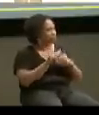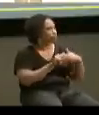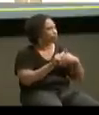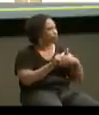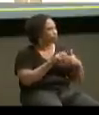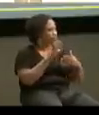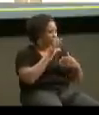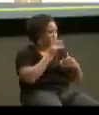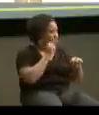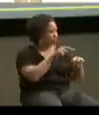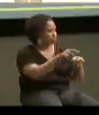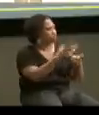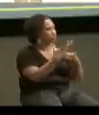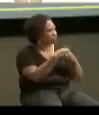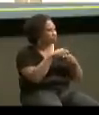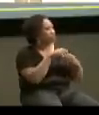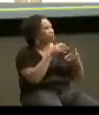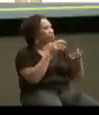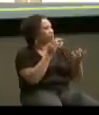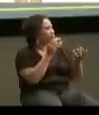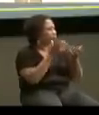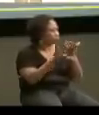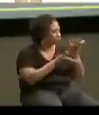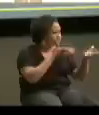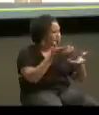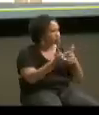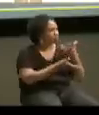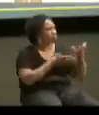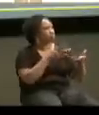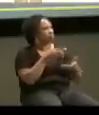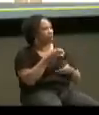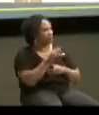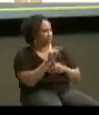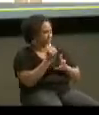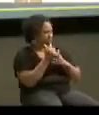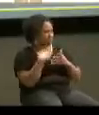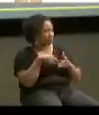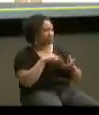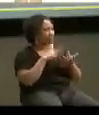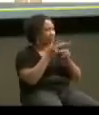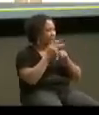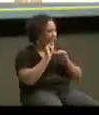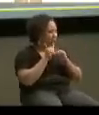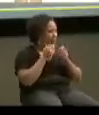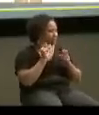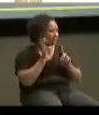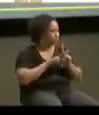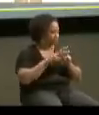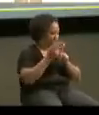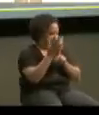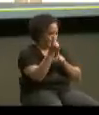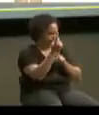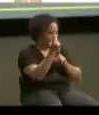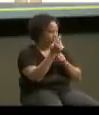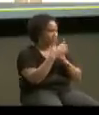THIS IS SOMETHING WE'RE LOOKING FOR YOU GUYS TO ENGAGE WITH US